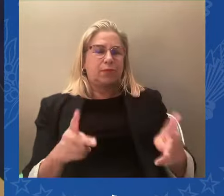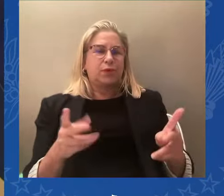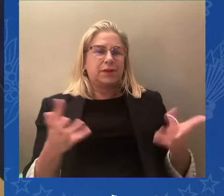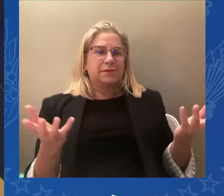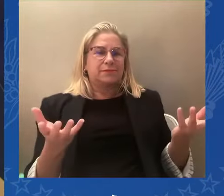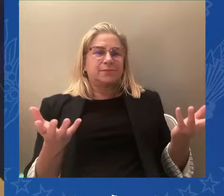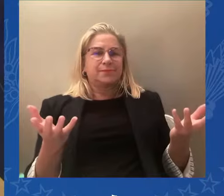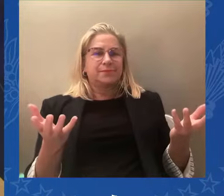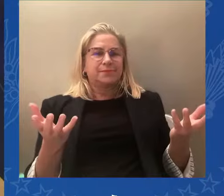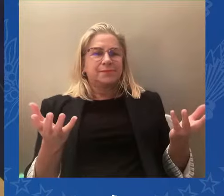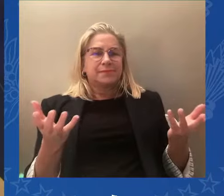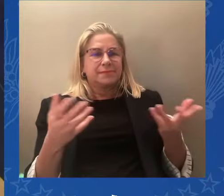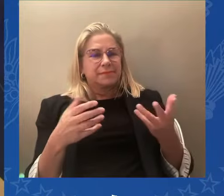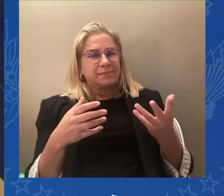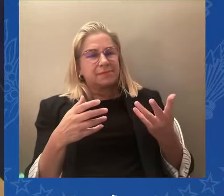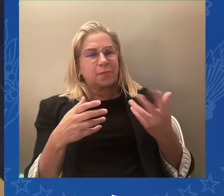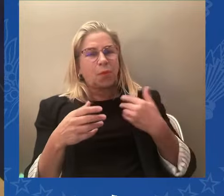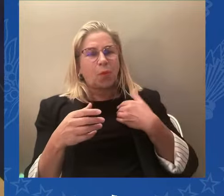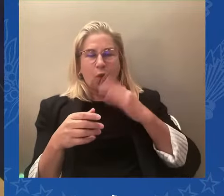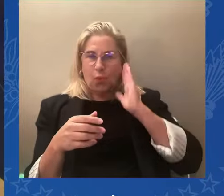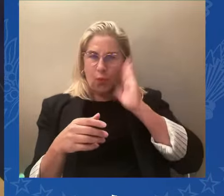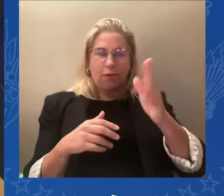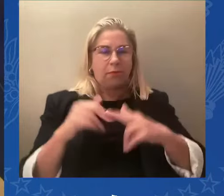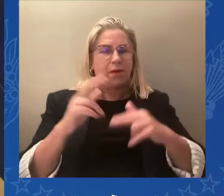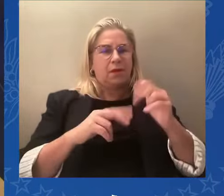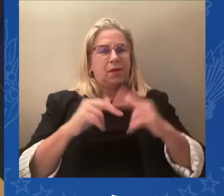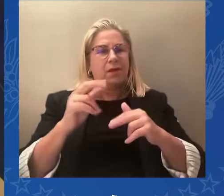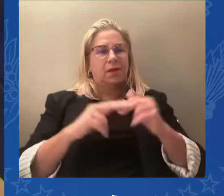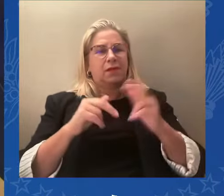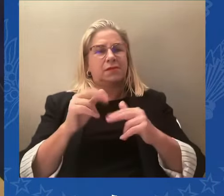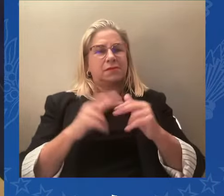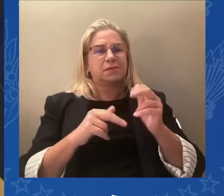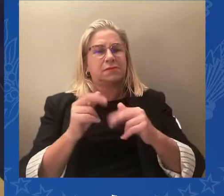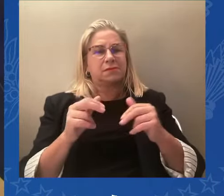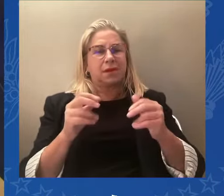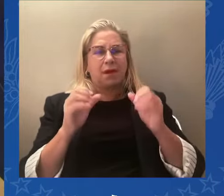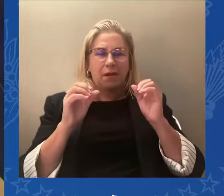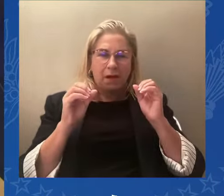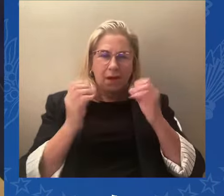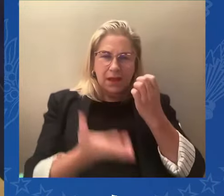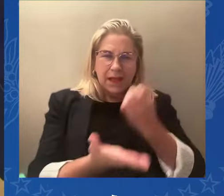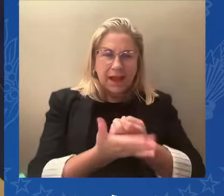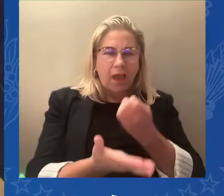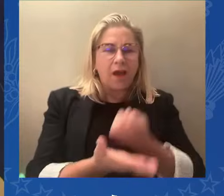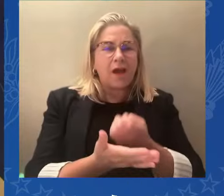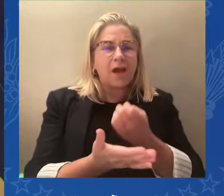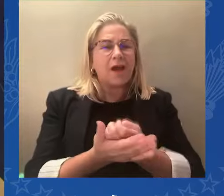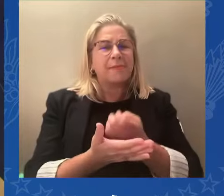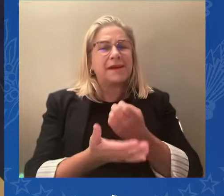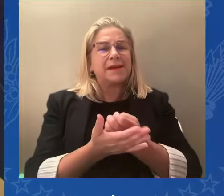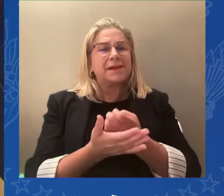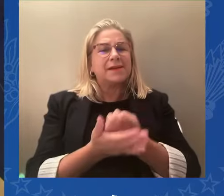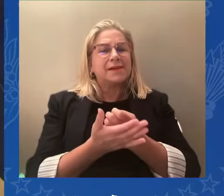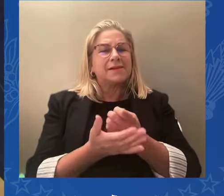so every person has an opportunity to own a home, start a business, and build intergenerational wealth,